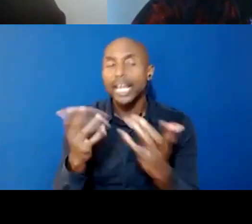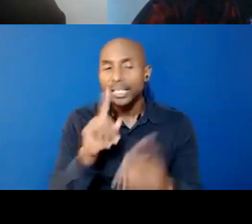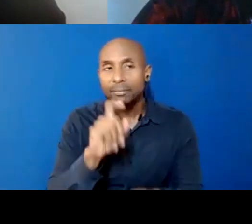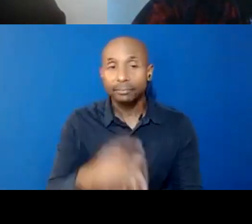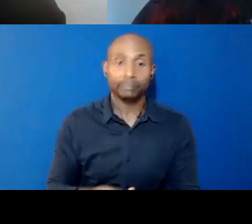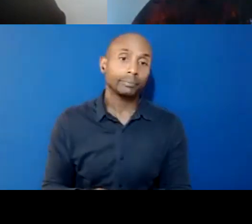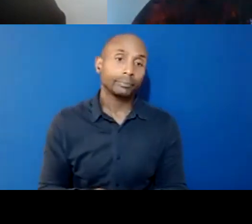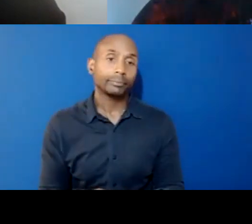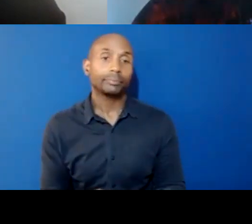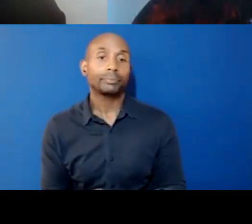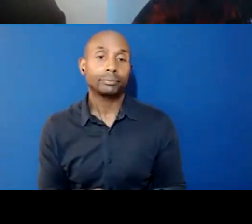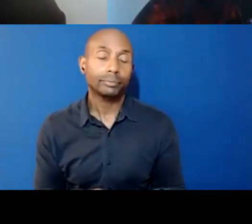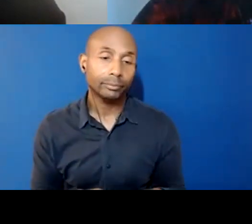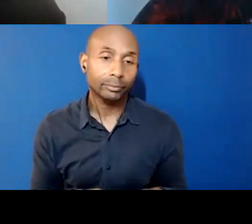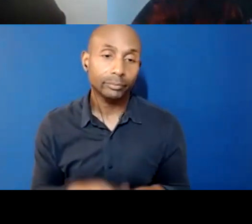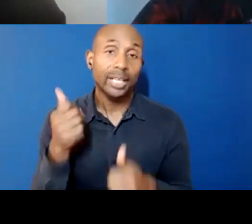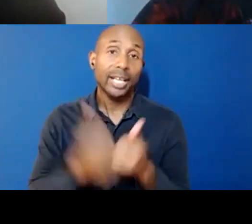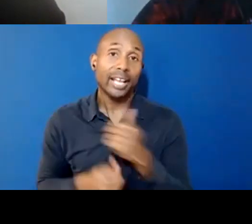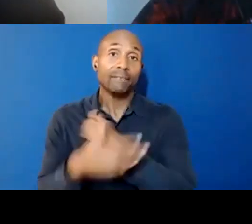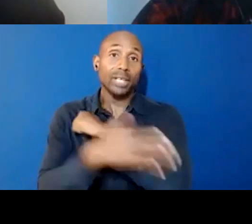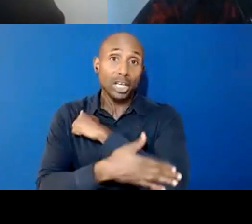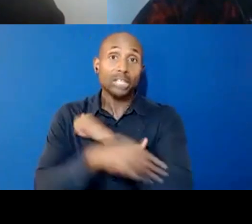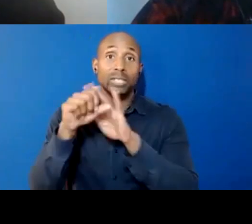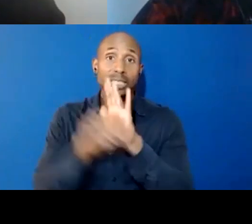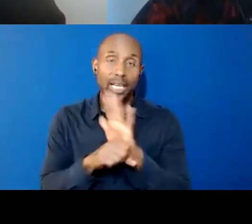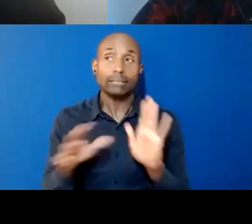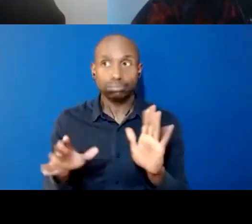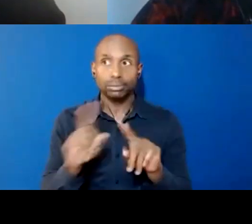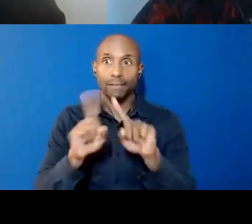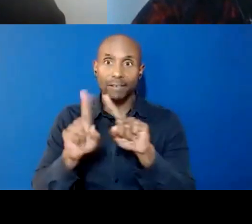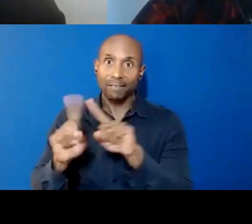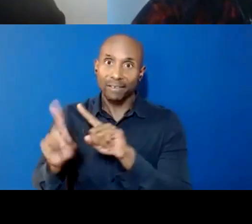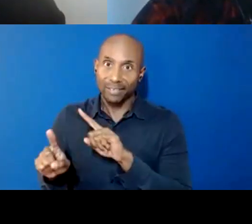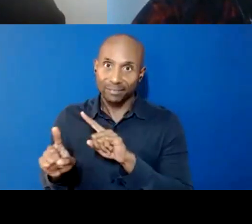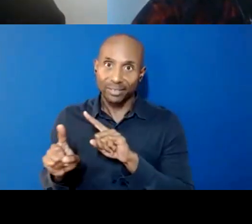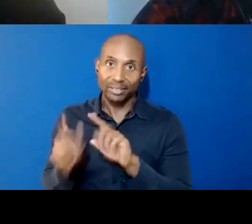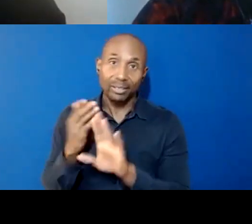Every country and state will be different and each of our fellow’s comfort levels